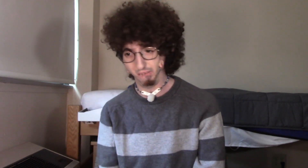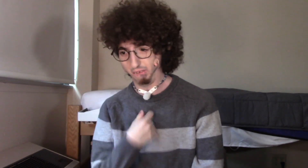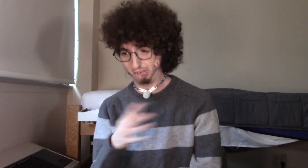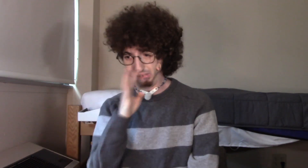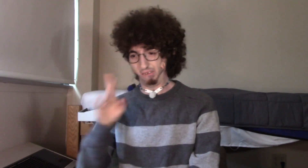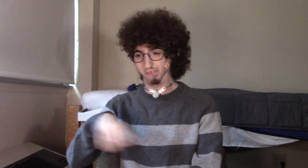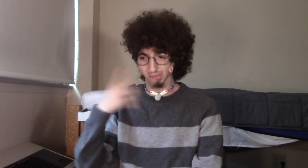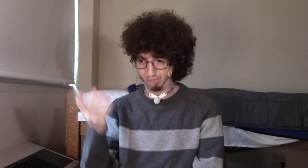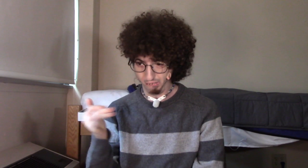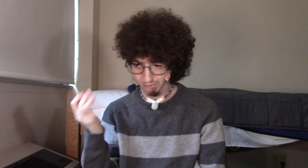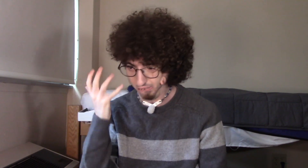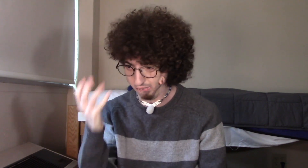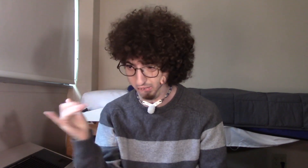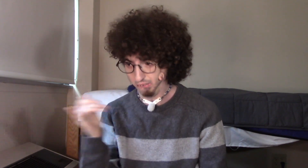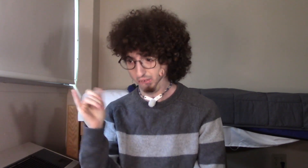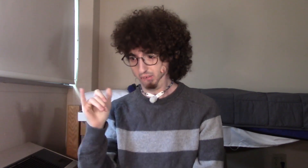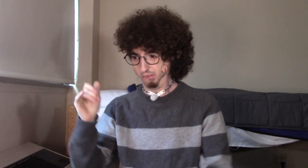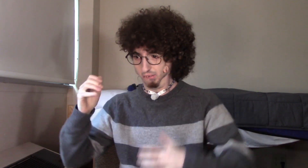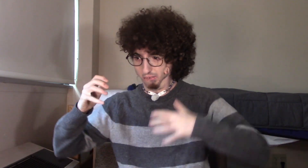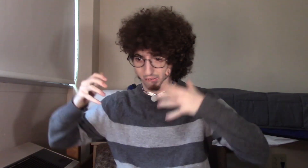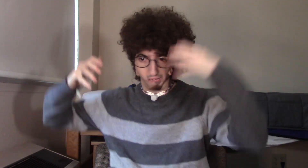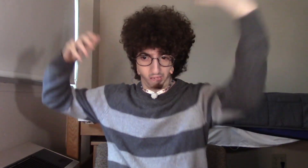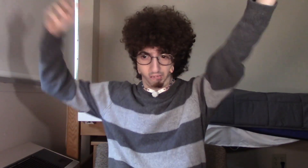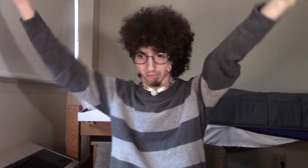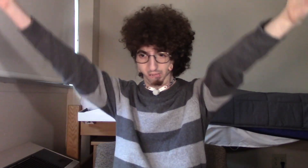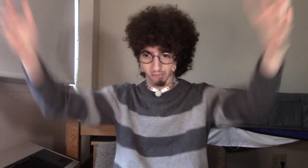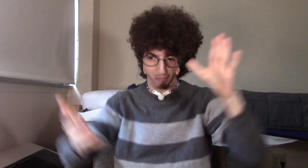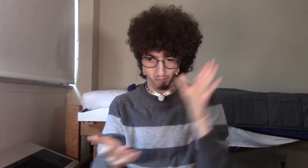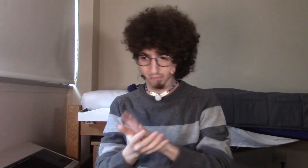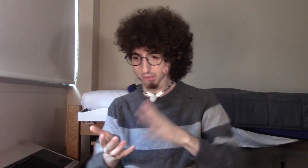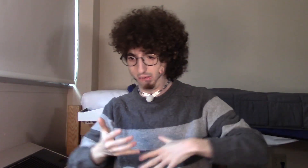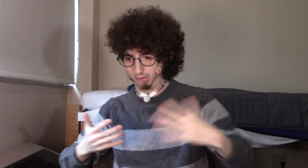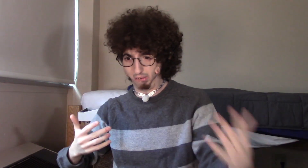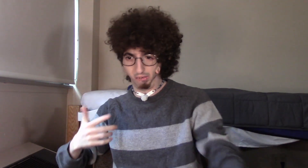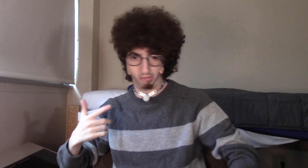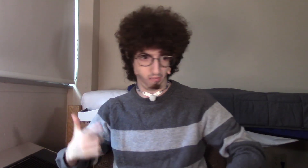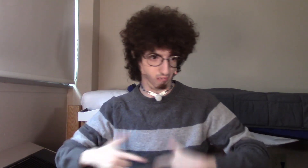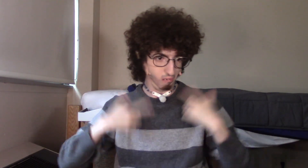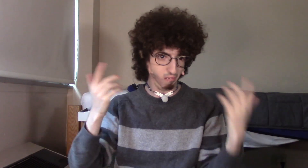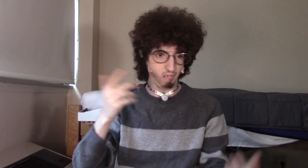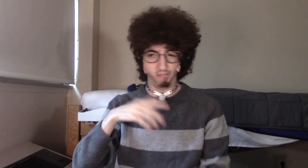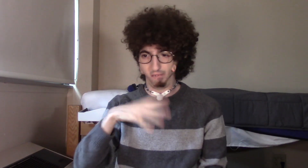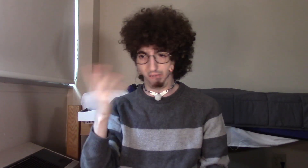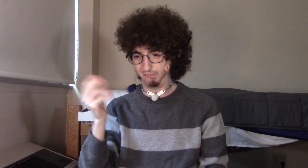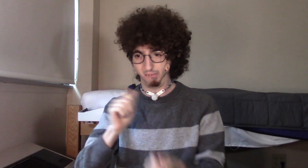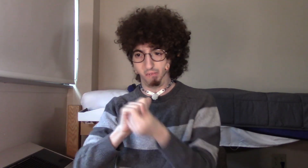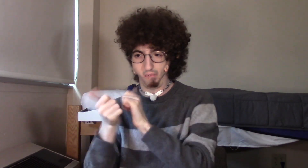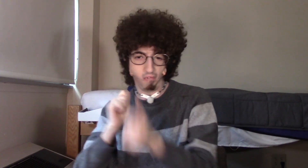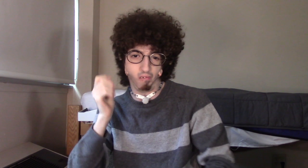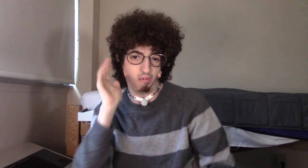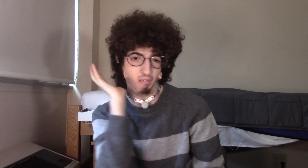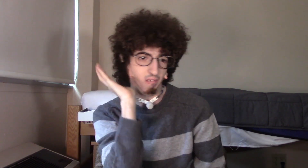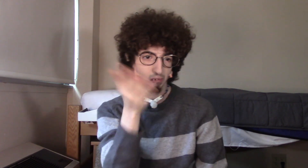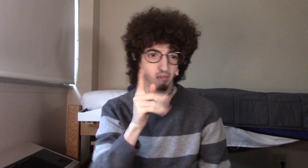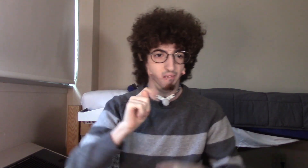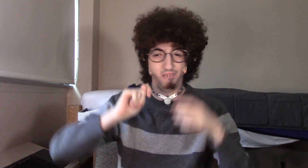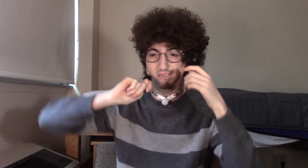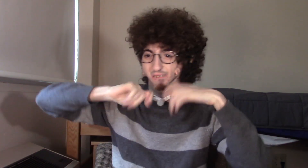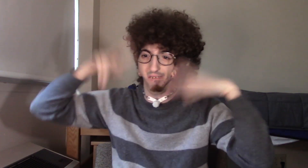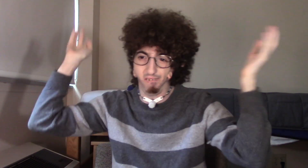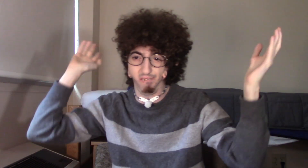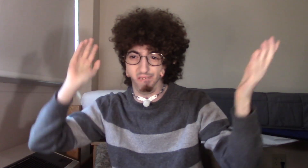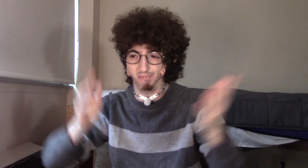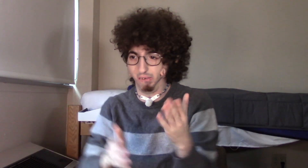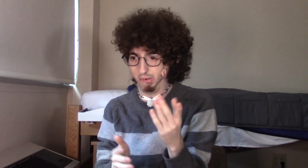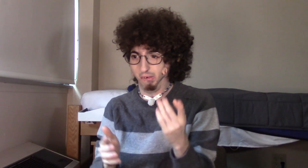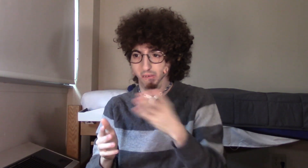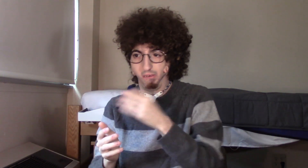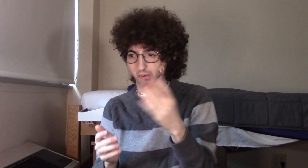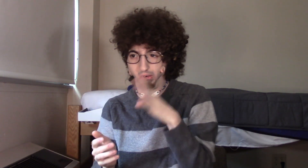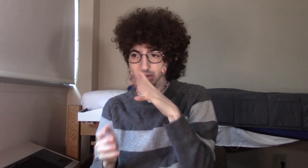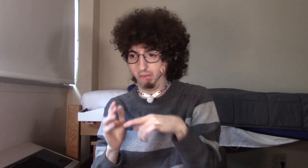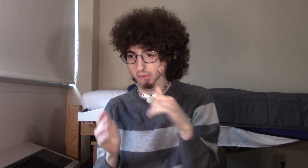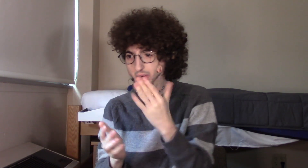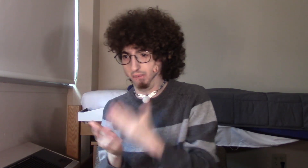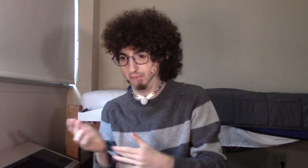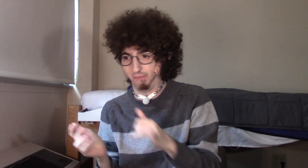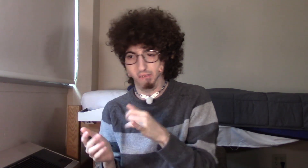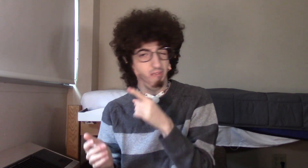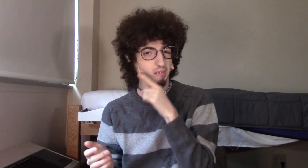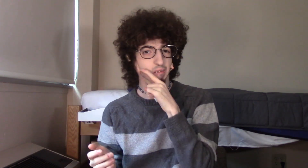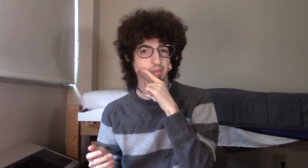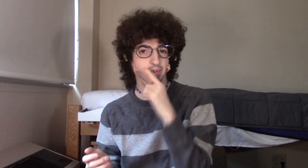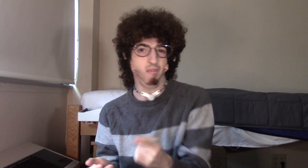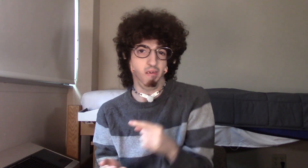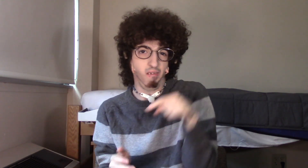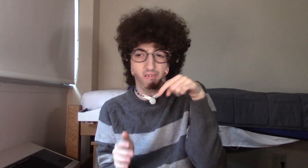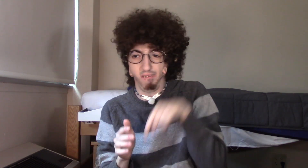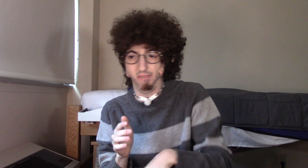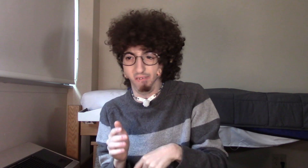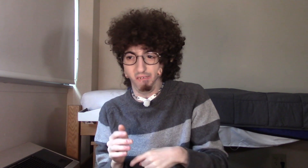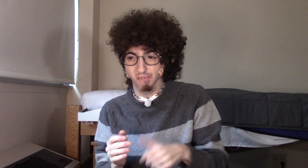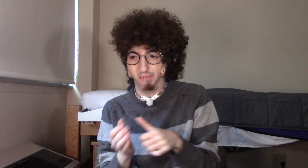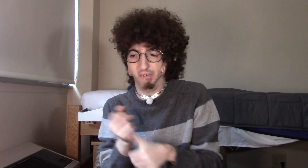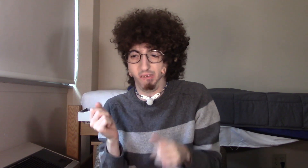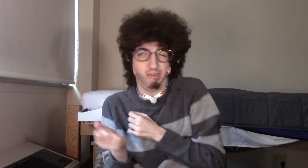I talk about..school, life, sports, TV, and I talk about some real deep shit